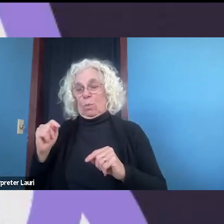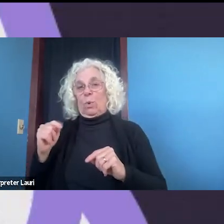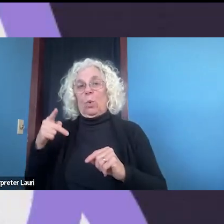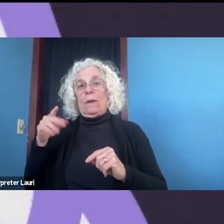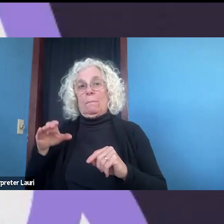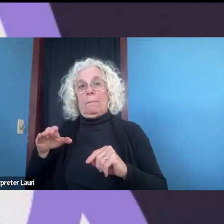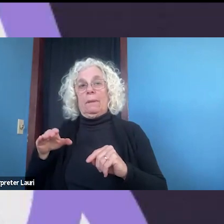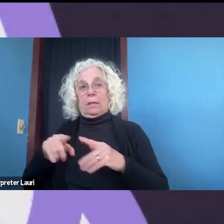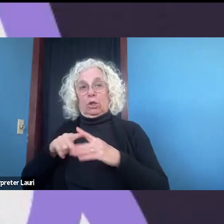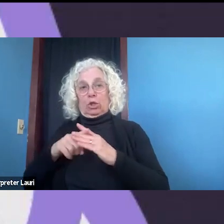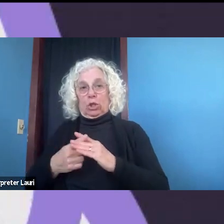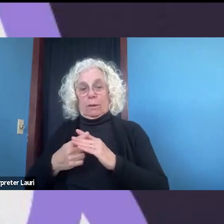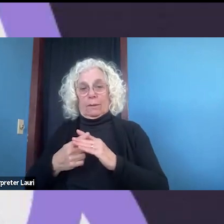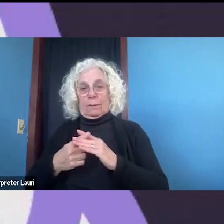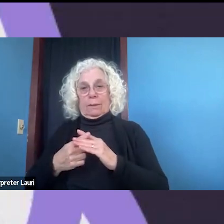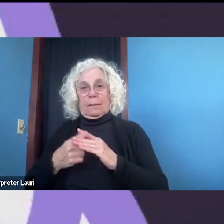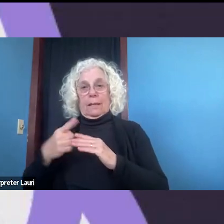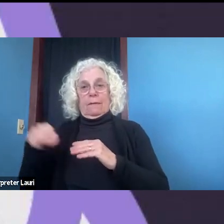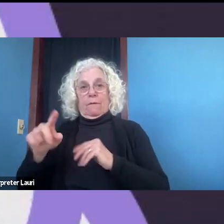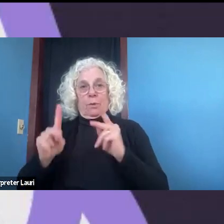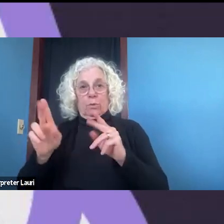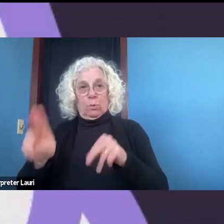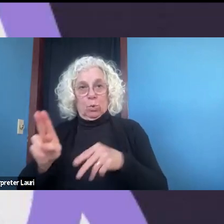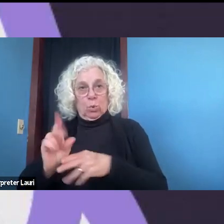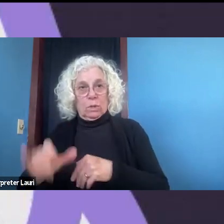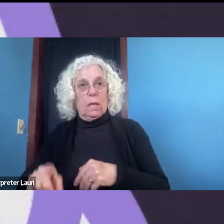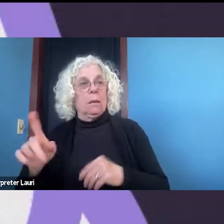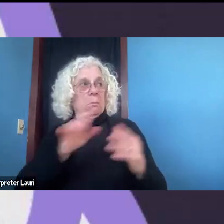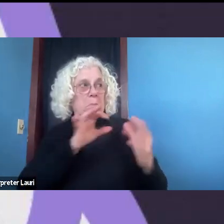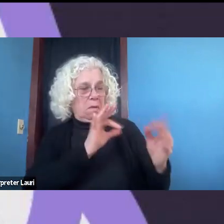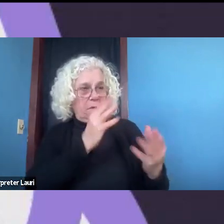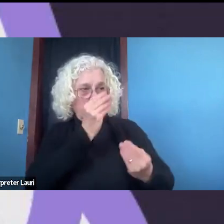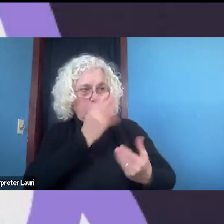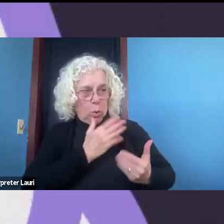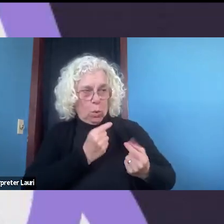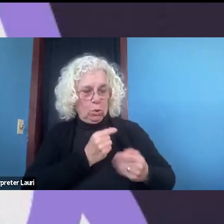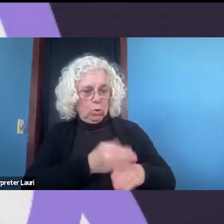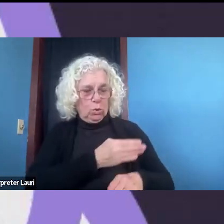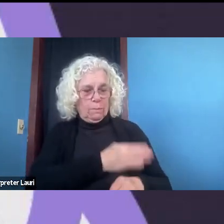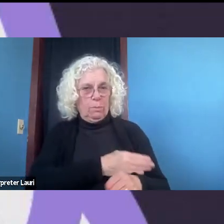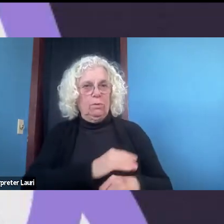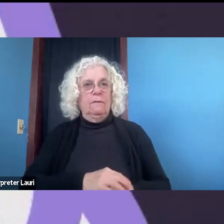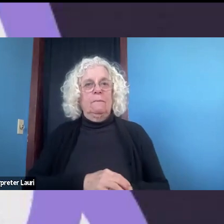with folks on the field and how the wayfinder can be a better tool. We've had conversations about the difference between states